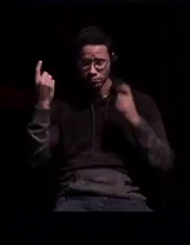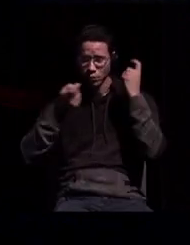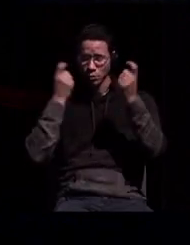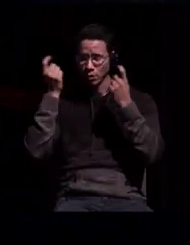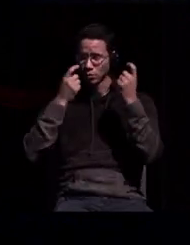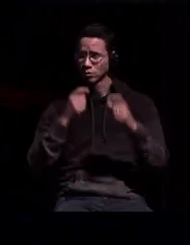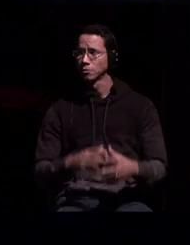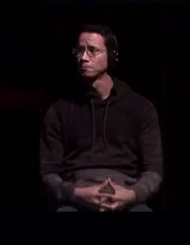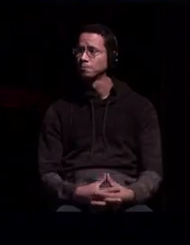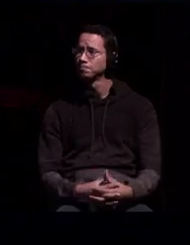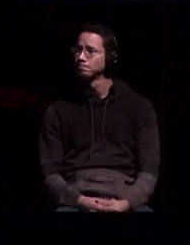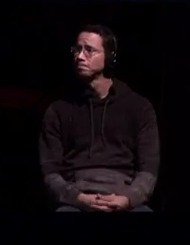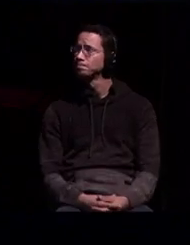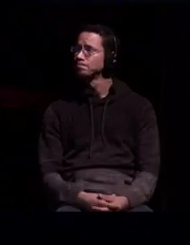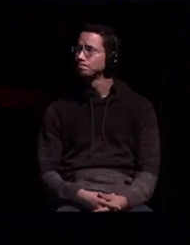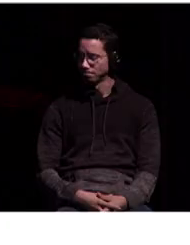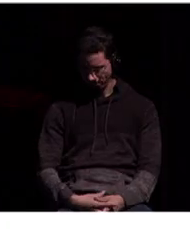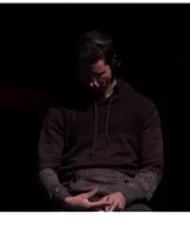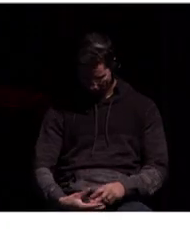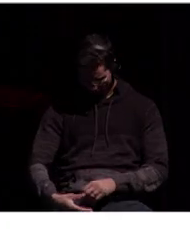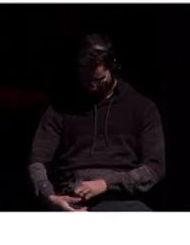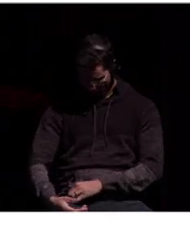It is for here. Sorry.